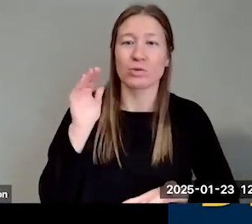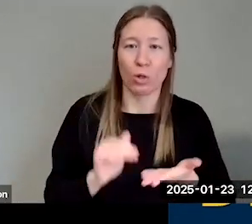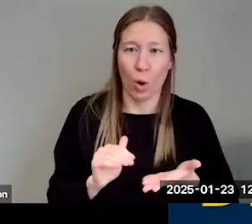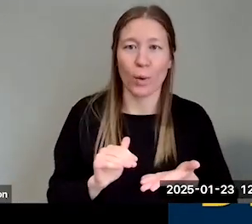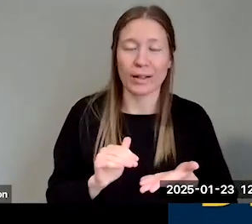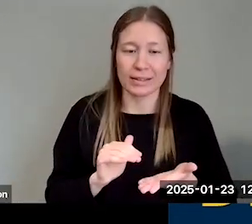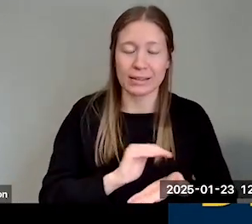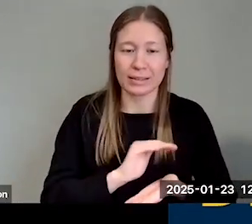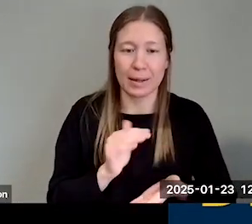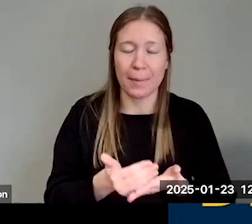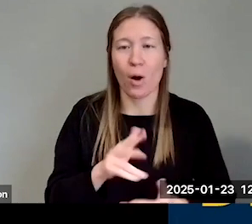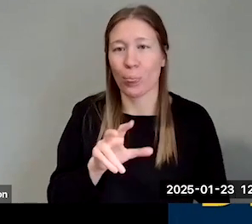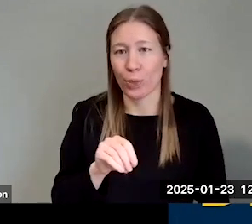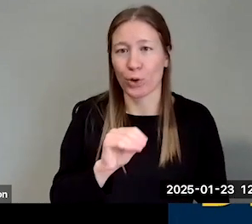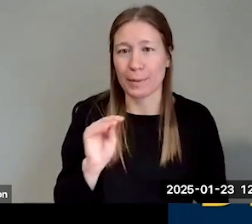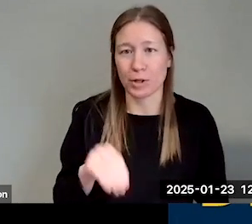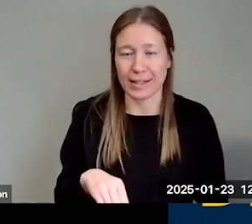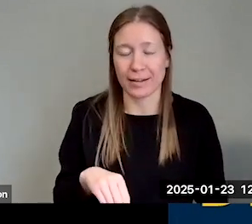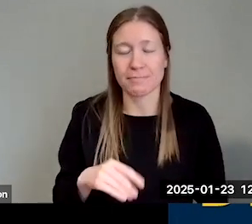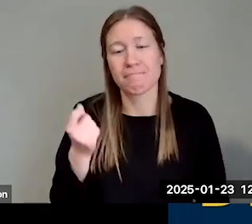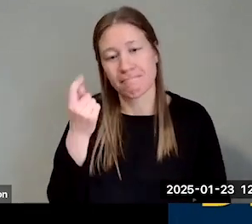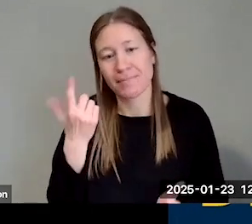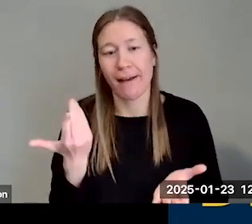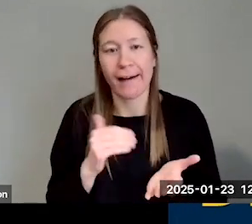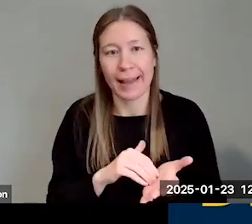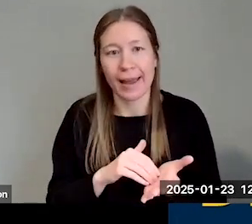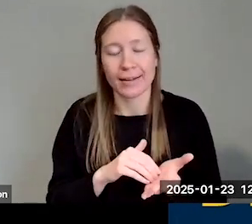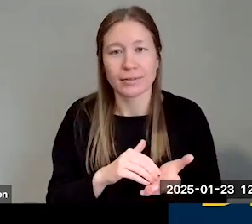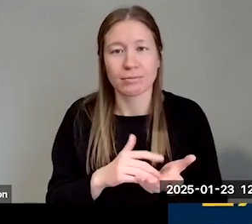which again underscores why individuals may choose not to disclose.